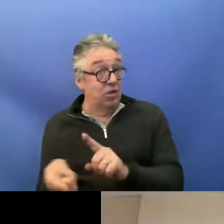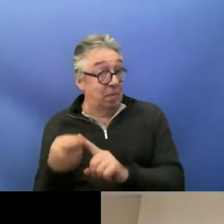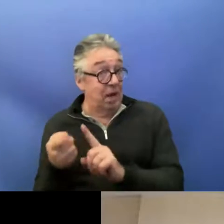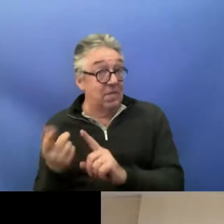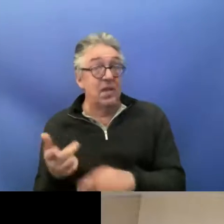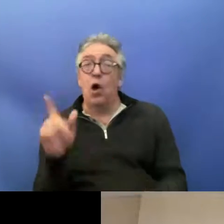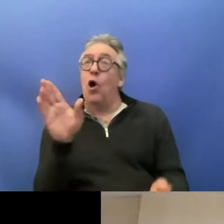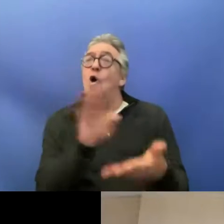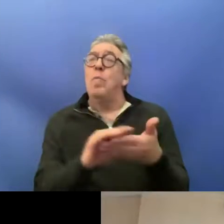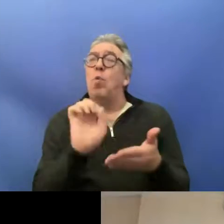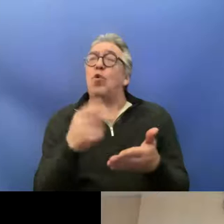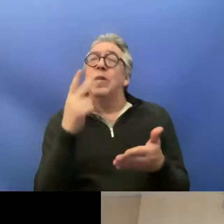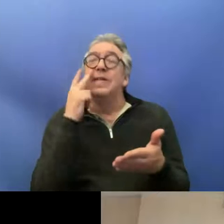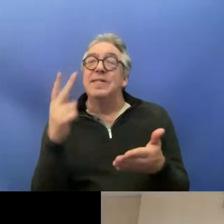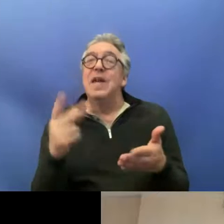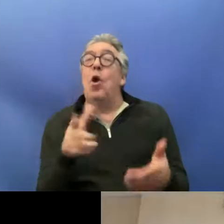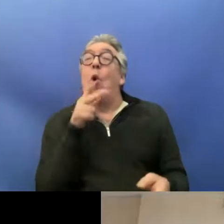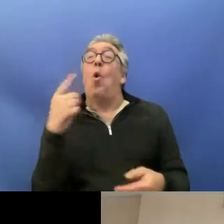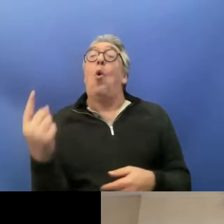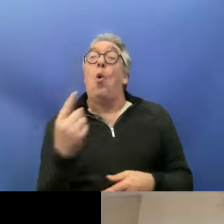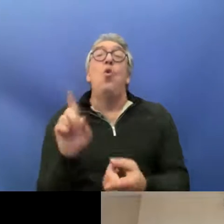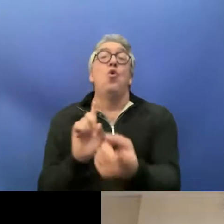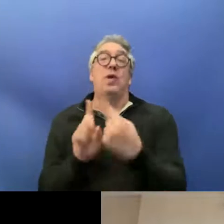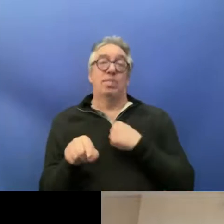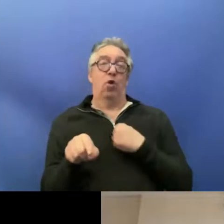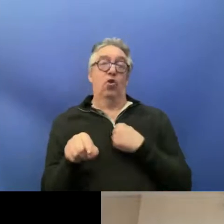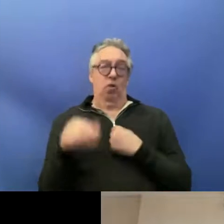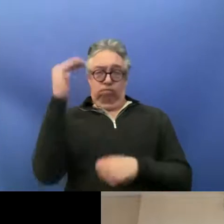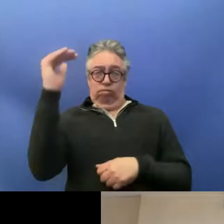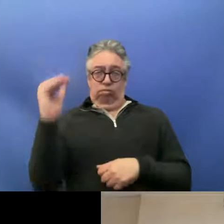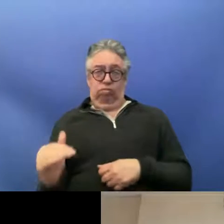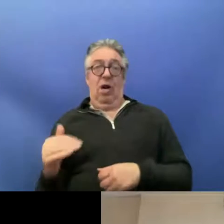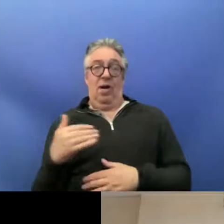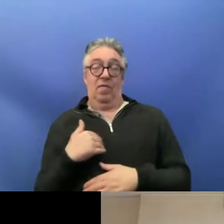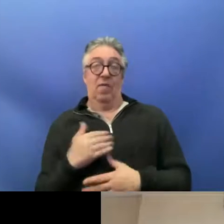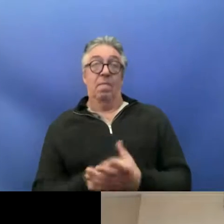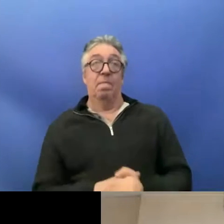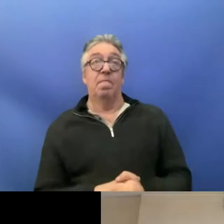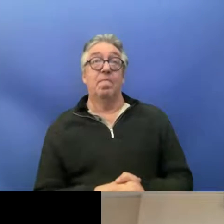In the report, you can see the breakdown of who responded.